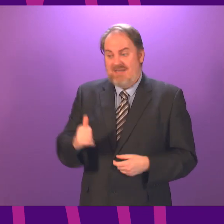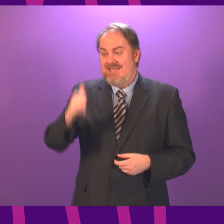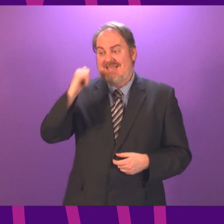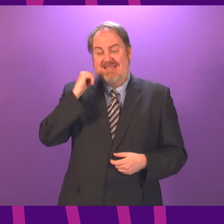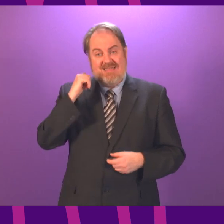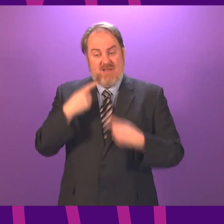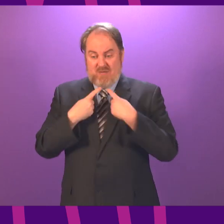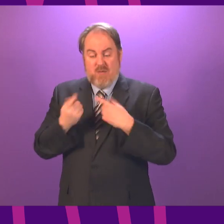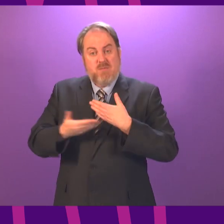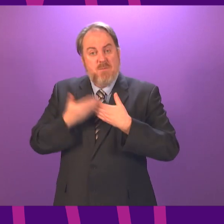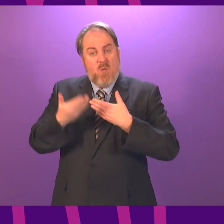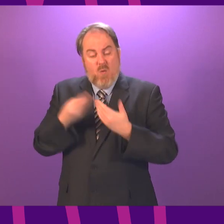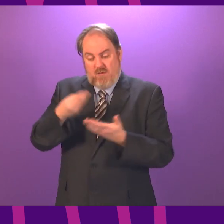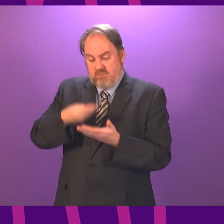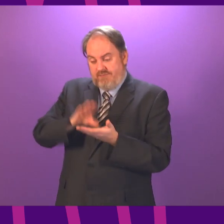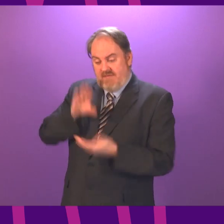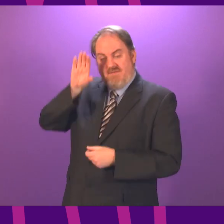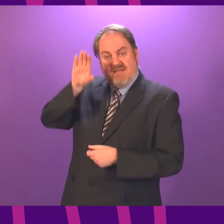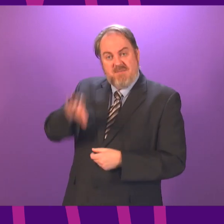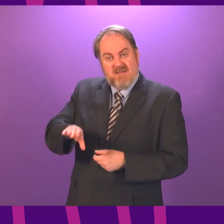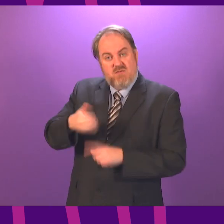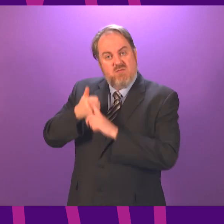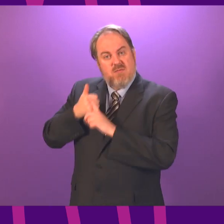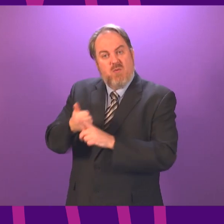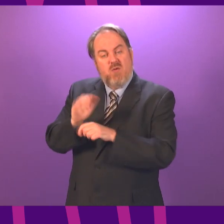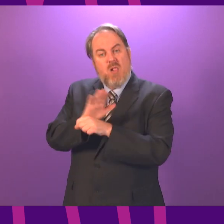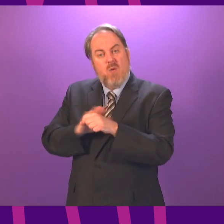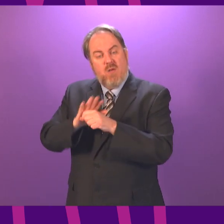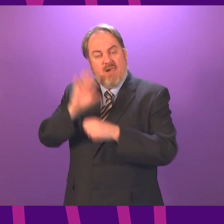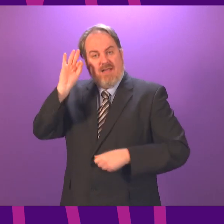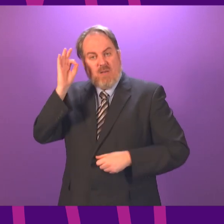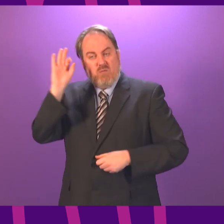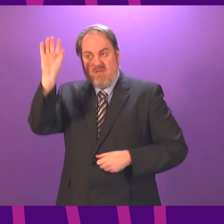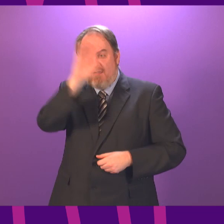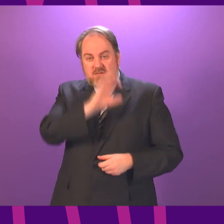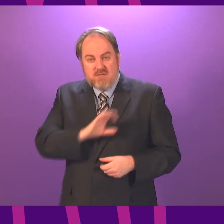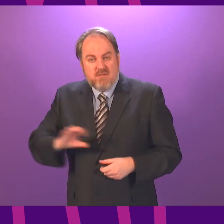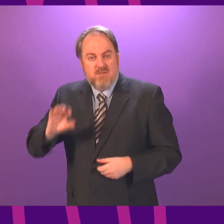even more investment to support local authorities and schools to help pupils to catch up on